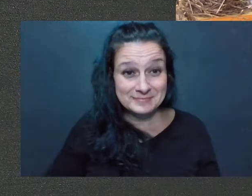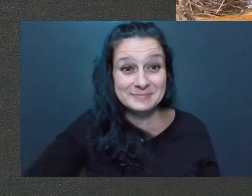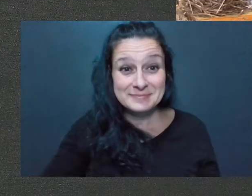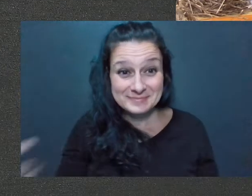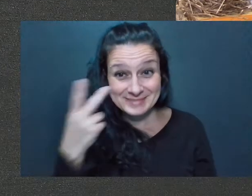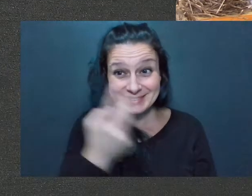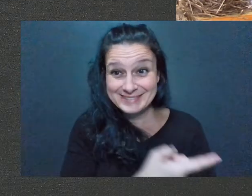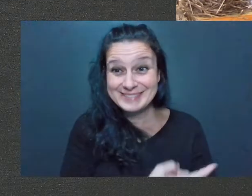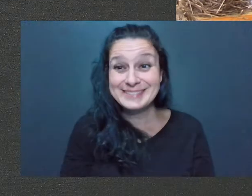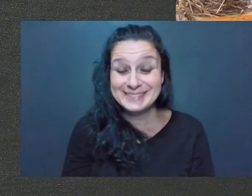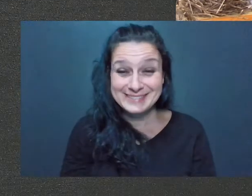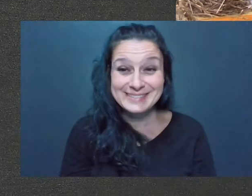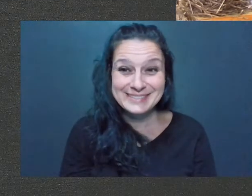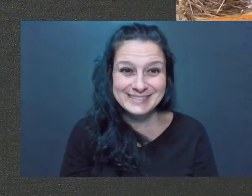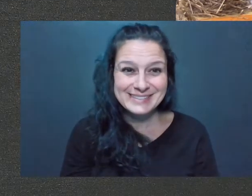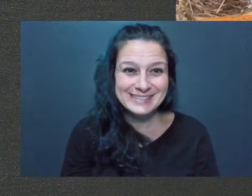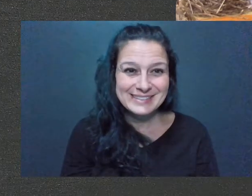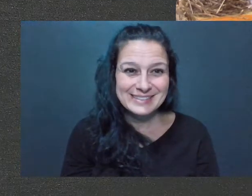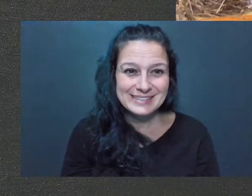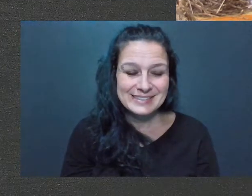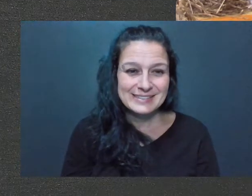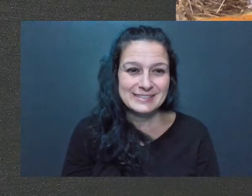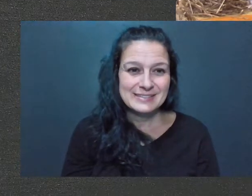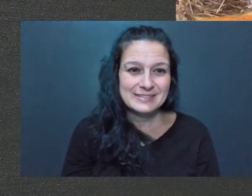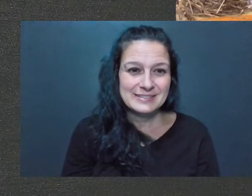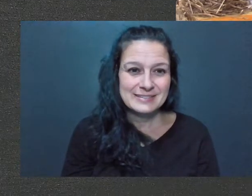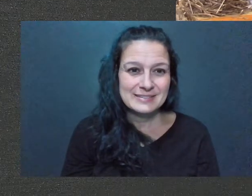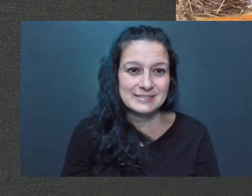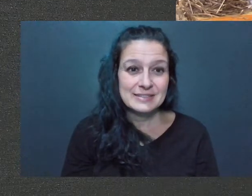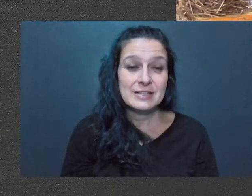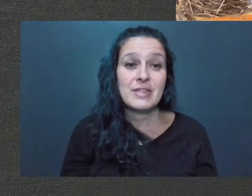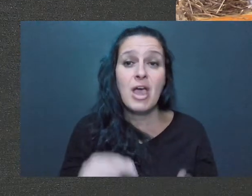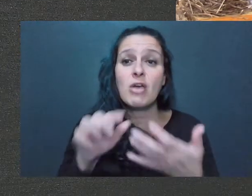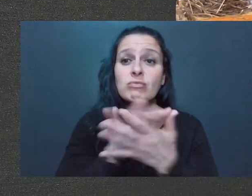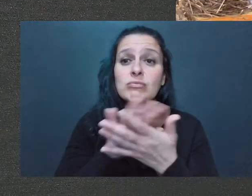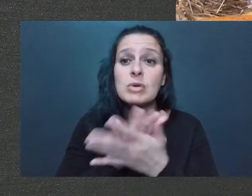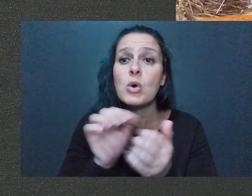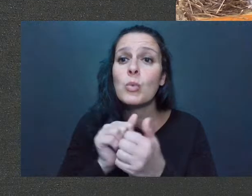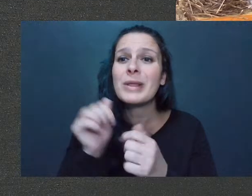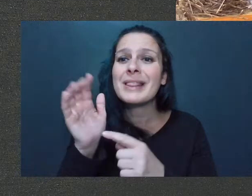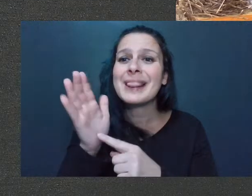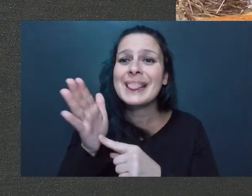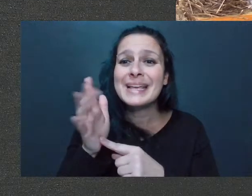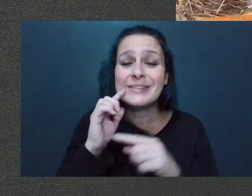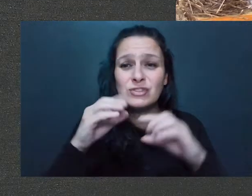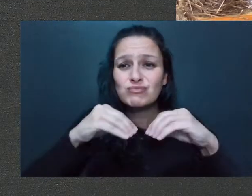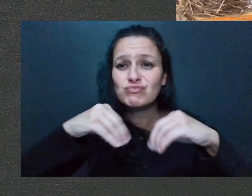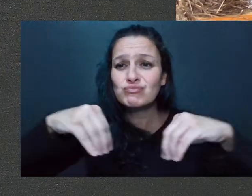See how I'm pushing it in here. And I was thinking maybe I could cover it with some leaves.